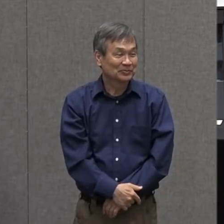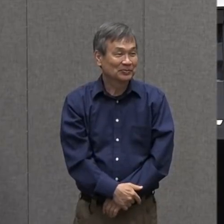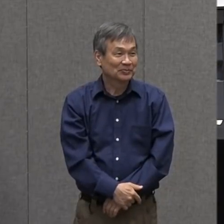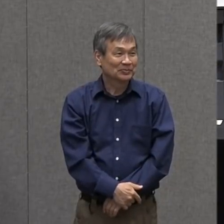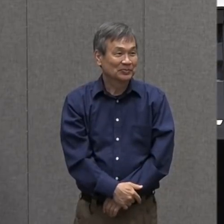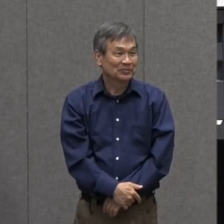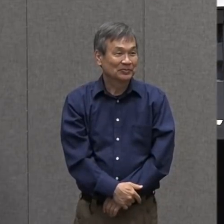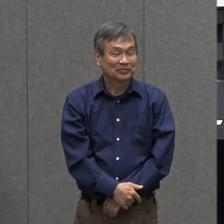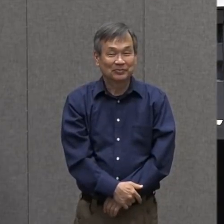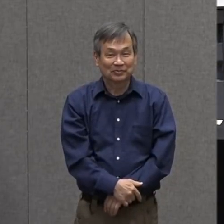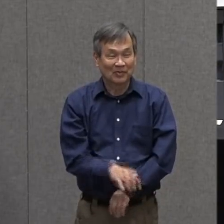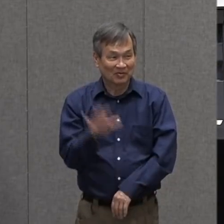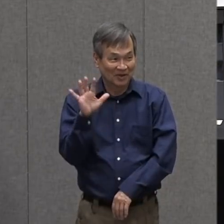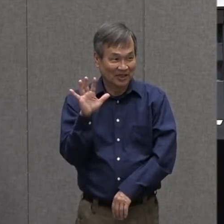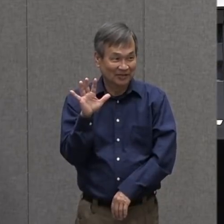Five, plus four is nine.